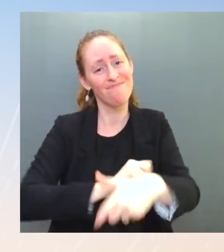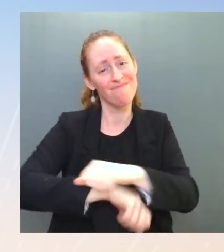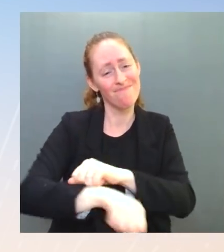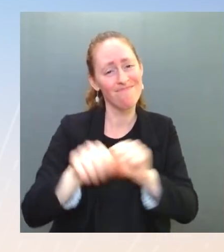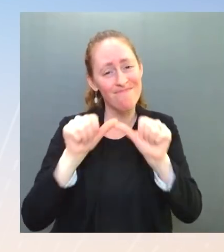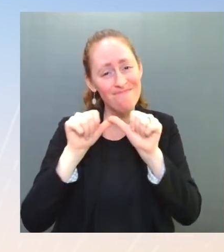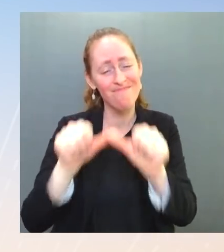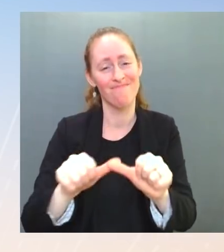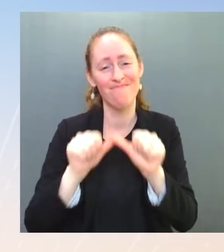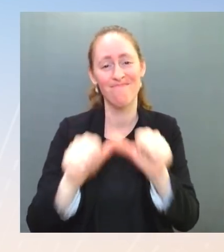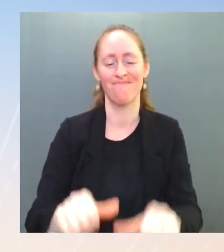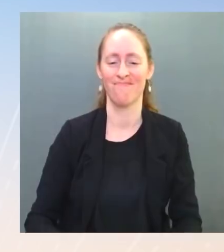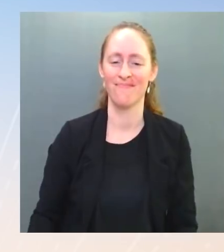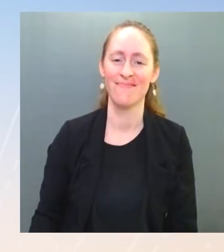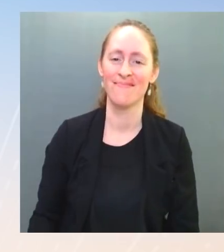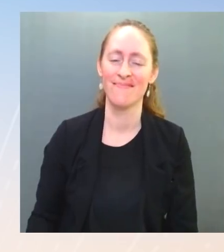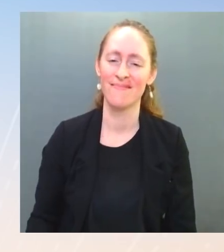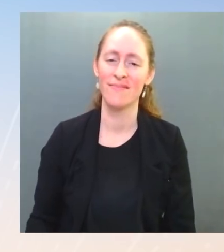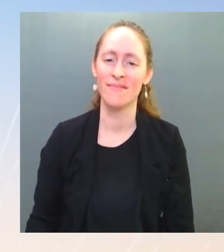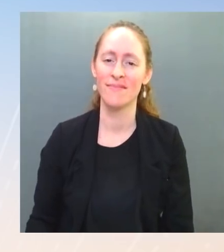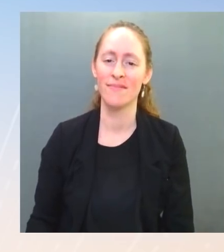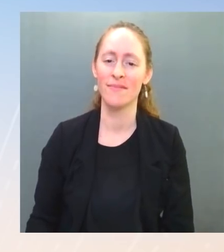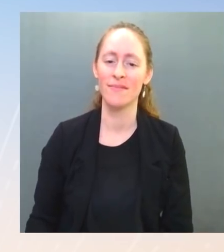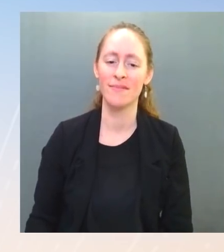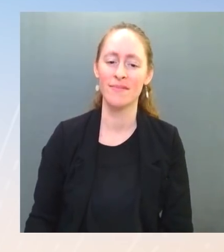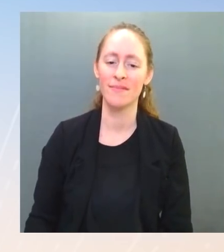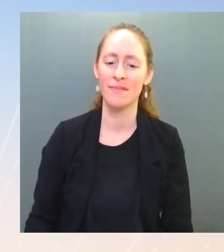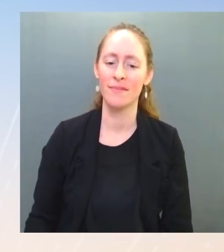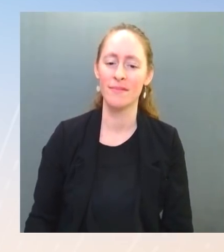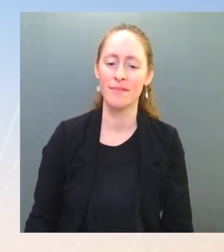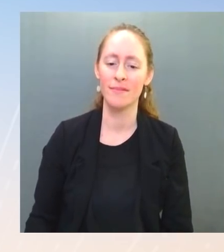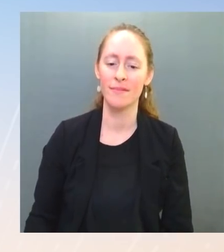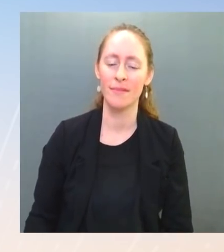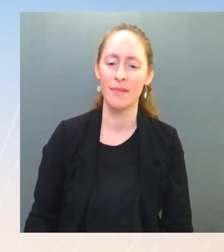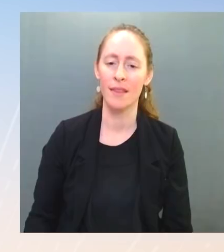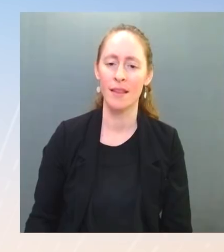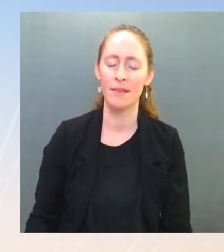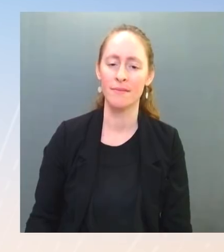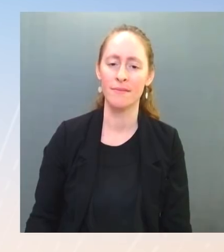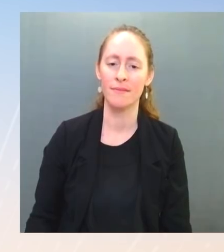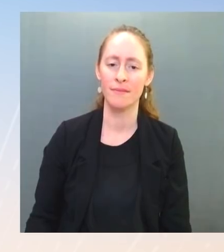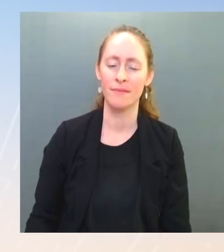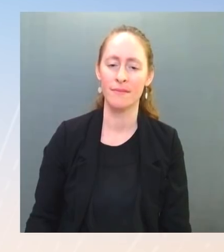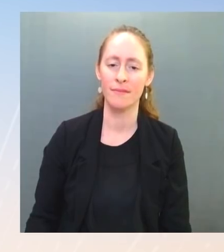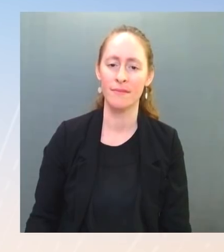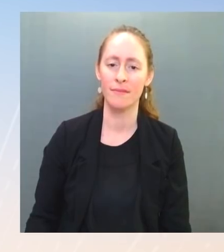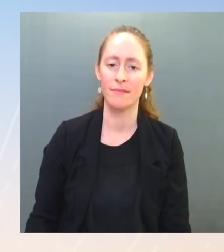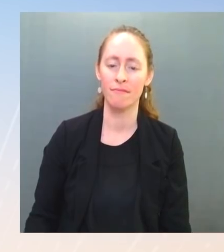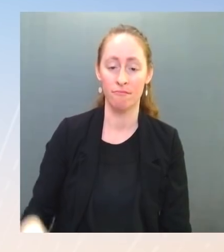In other words, how quickly would tariffs on Russian goods change across the [crosstalk] Ms. Psaki: Yeah, that's a great question. Let me see if I can get you a more --